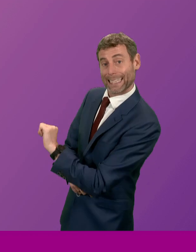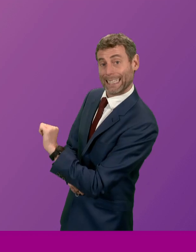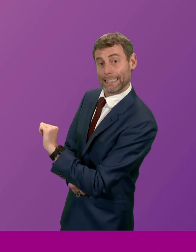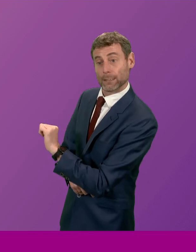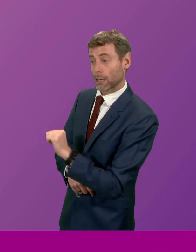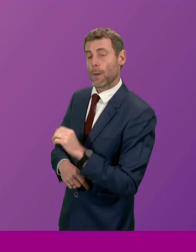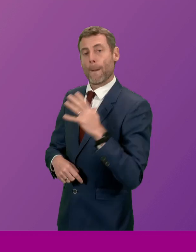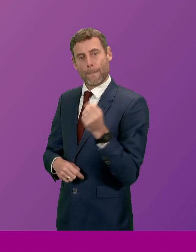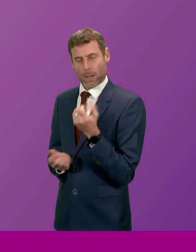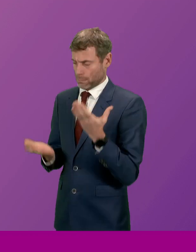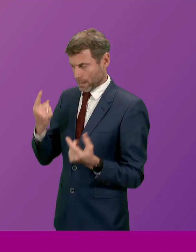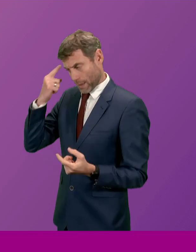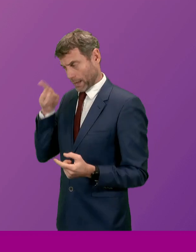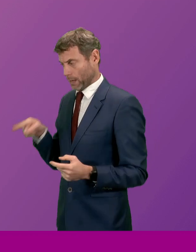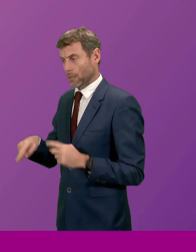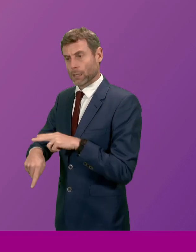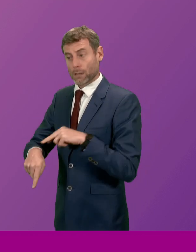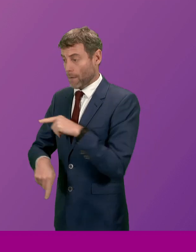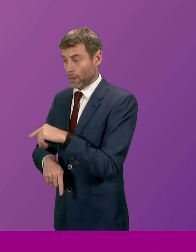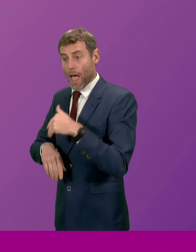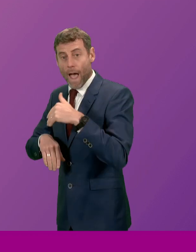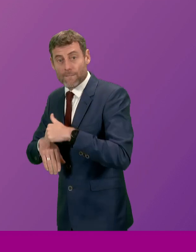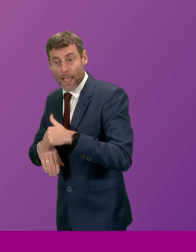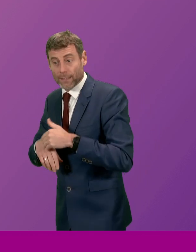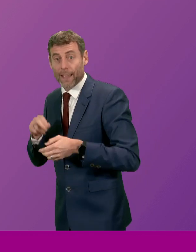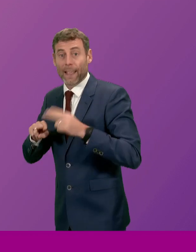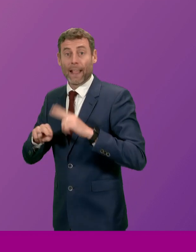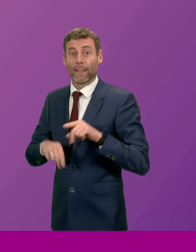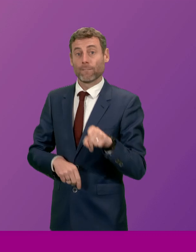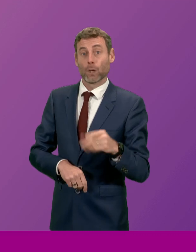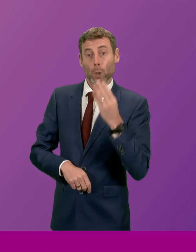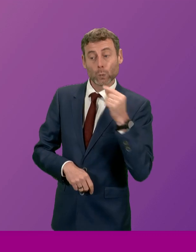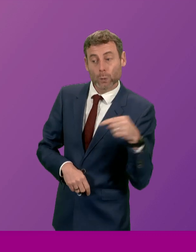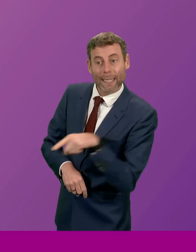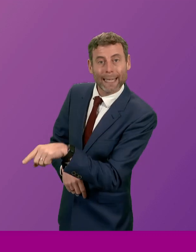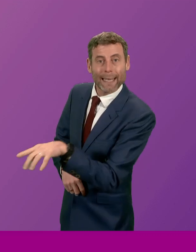members will experience any disadvantage if the trans person is allowed to use the facilities.”